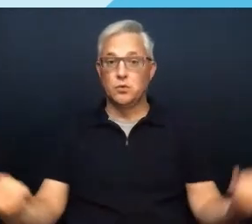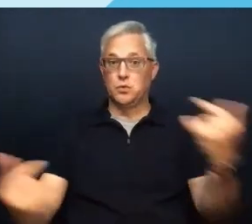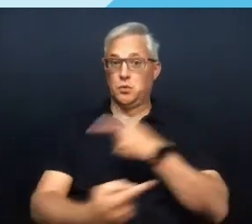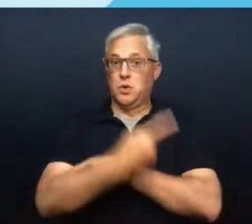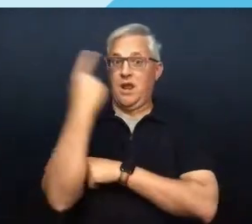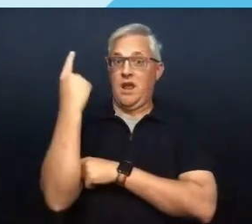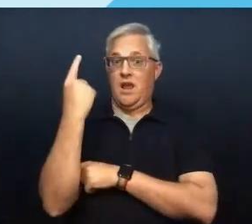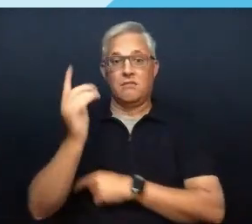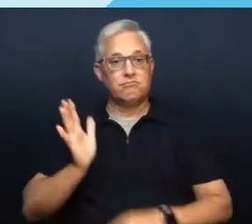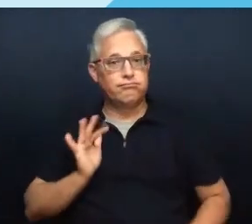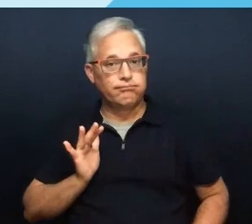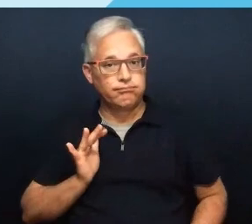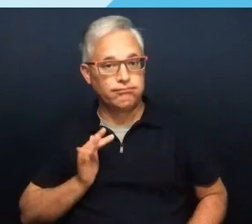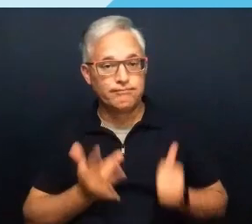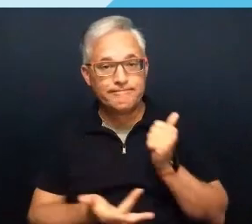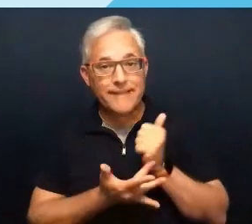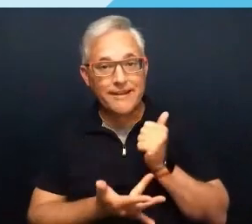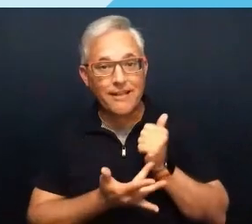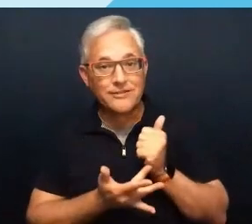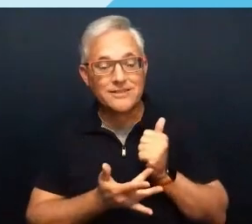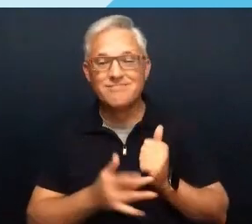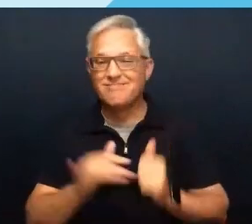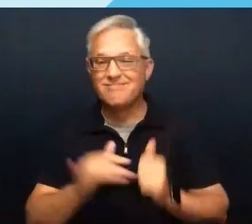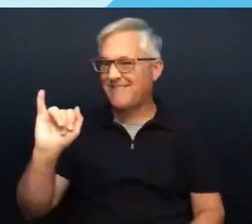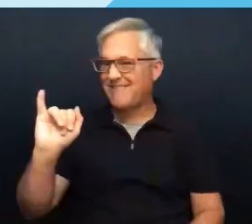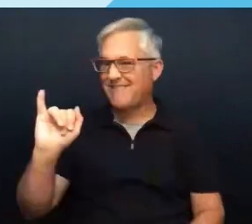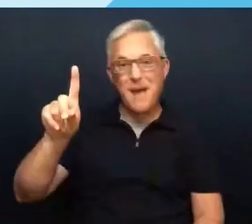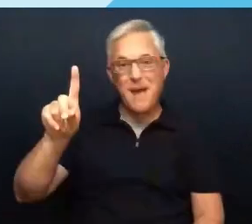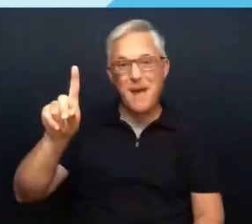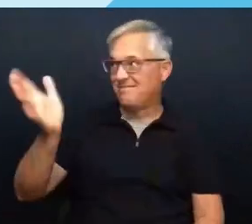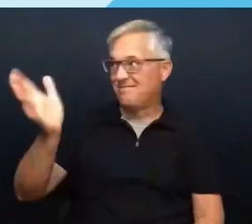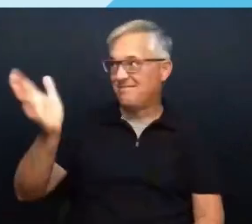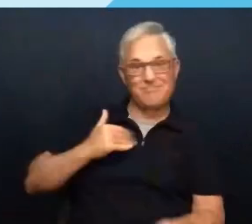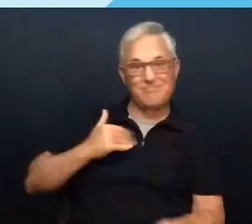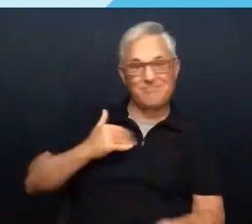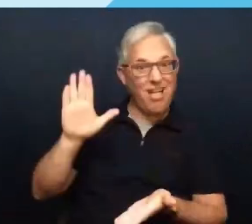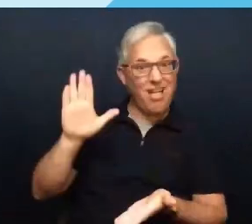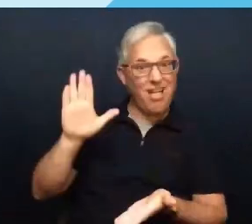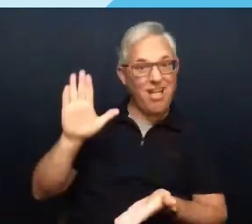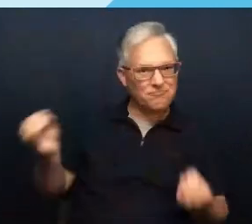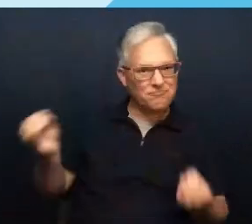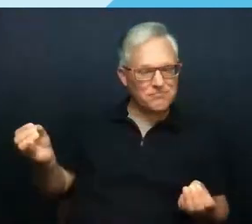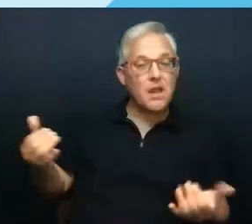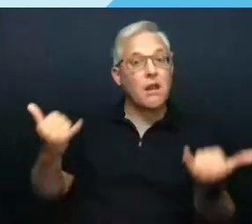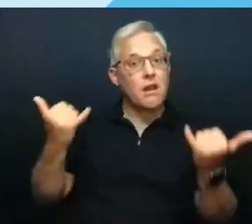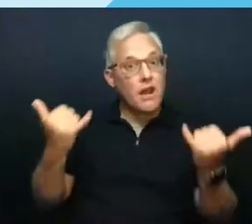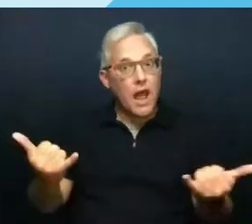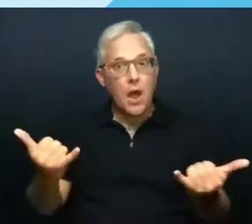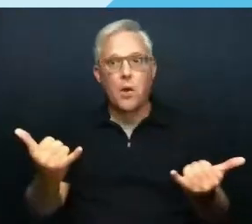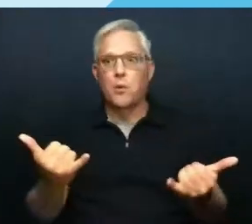when I was in college. And seeing how inexpensive an iPad and pencils is nowadays, this setup would have been